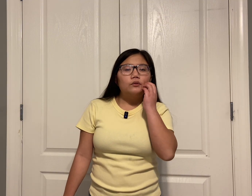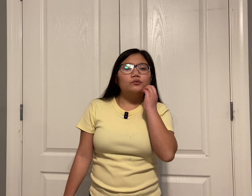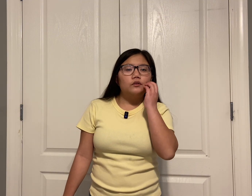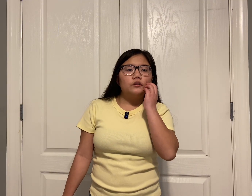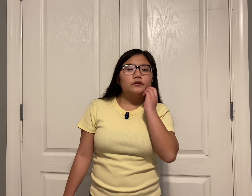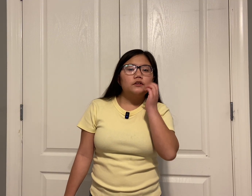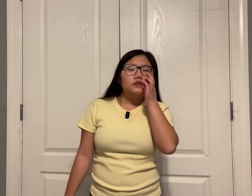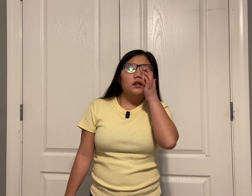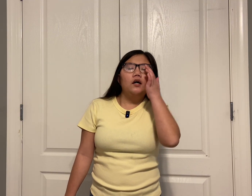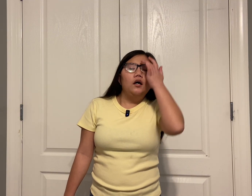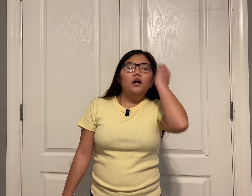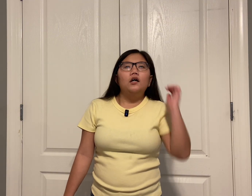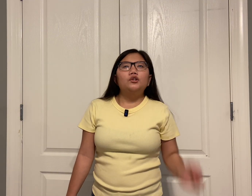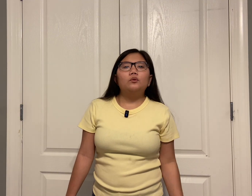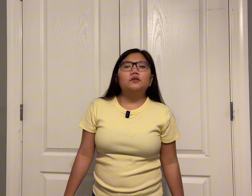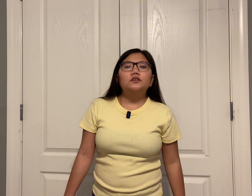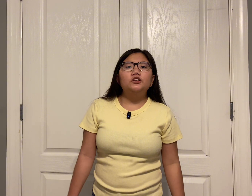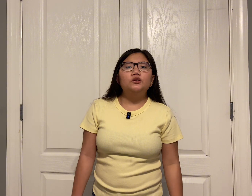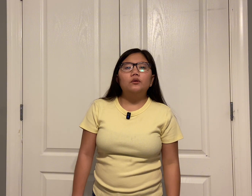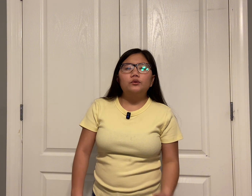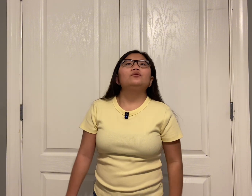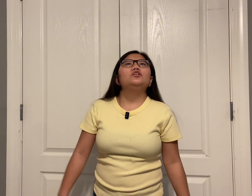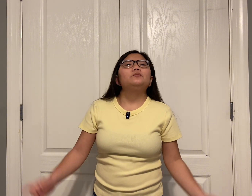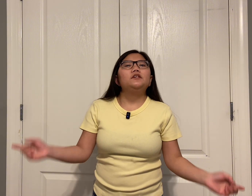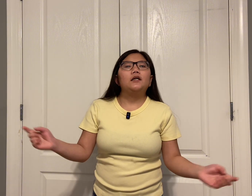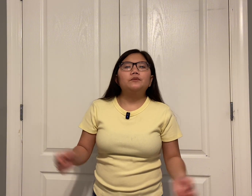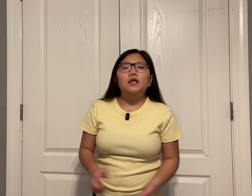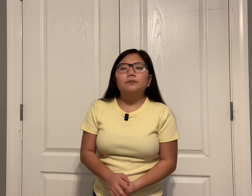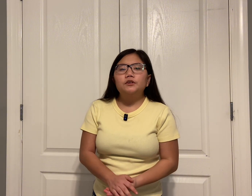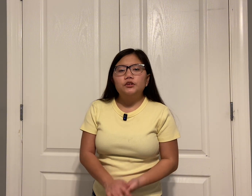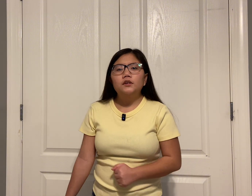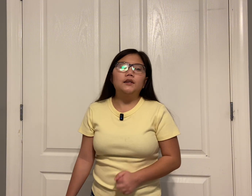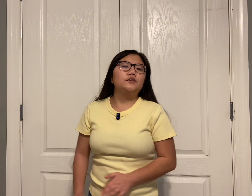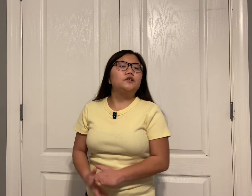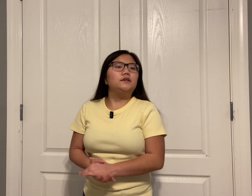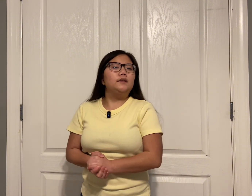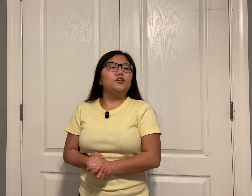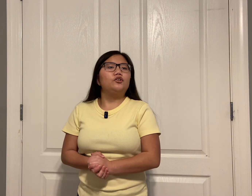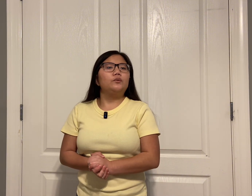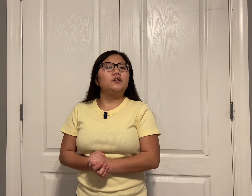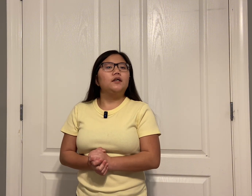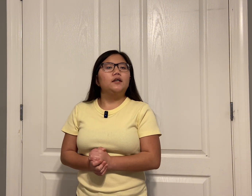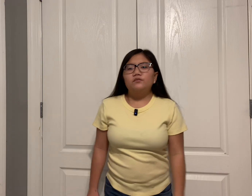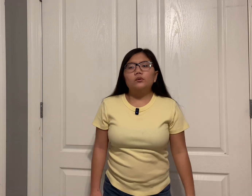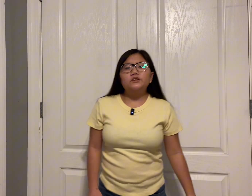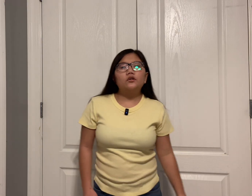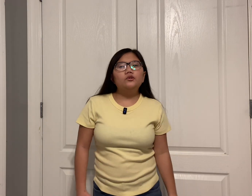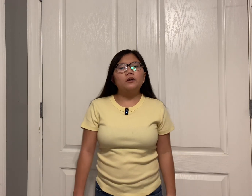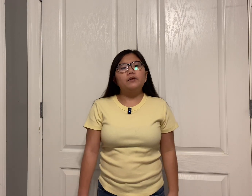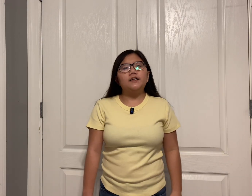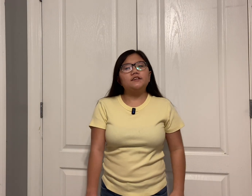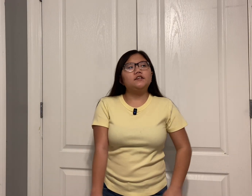But those are the lyrics. So I'm gonna teach you those. There's gonna be time stamps. Now let's get into it. Before we start you might be asking "which hand do I use?"